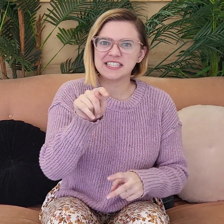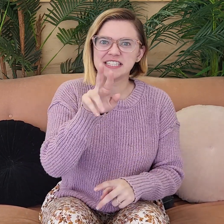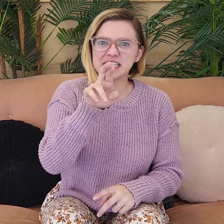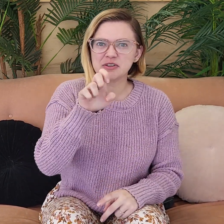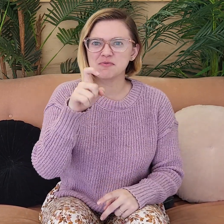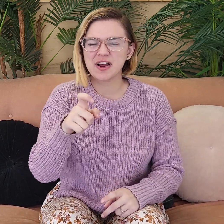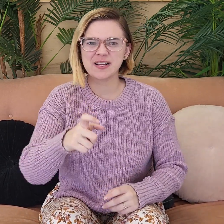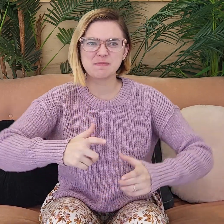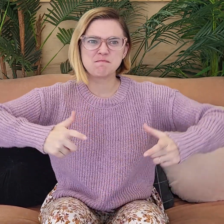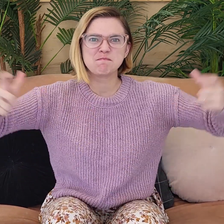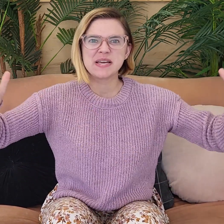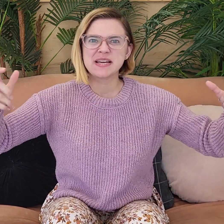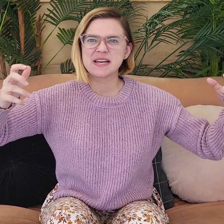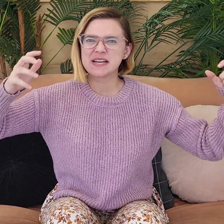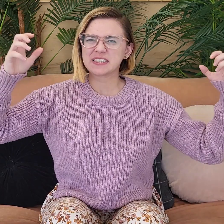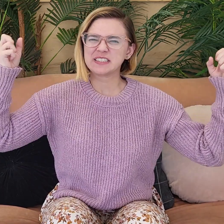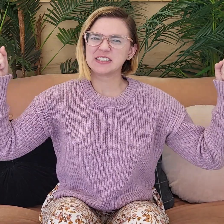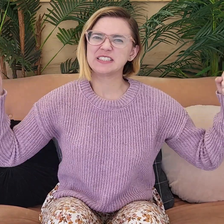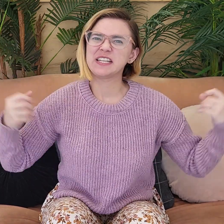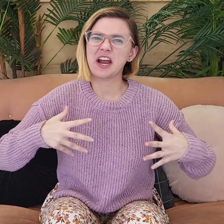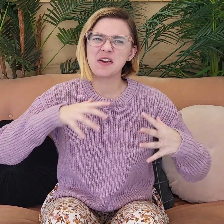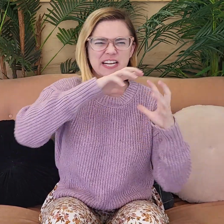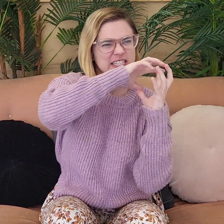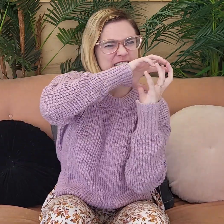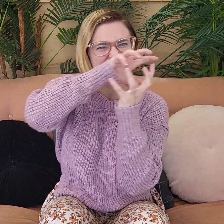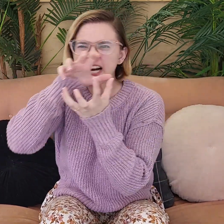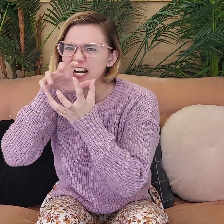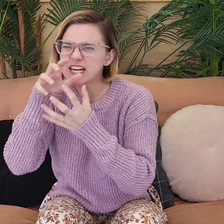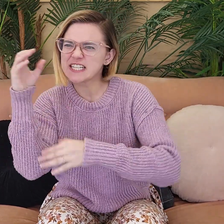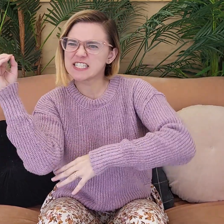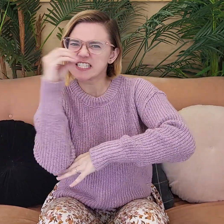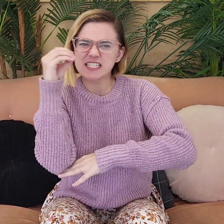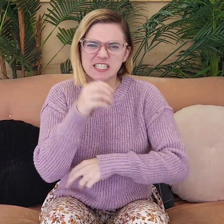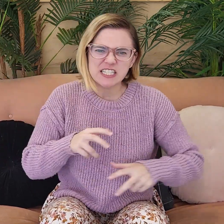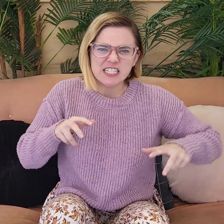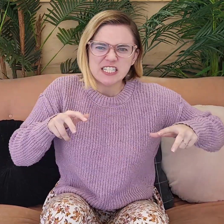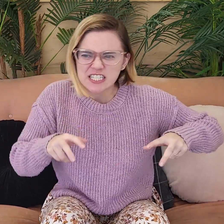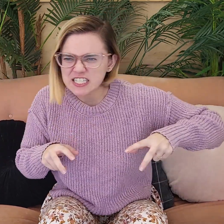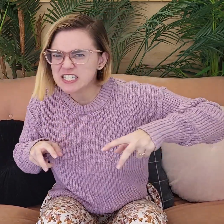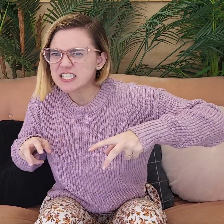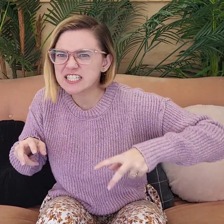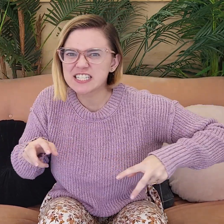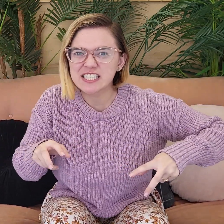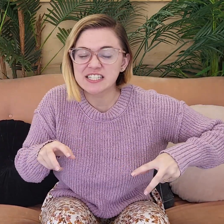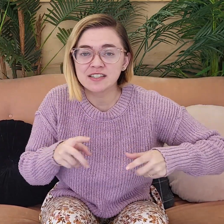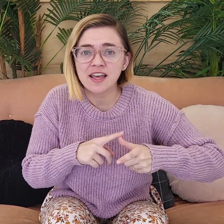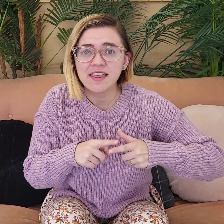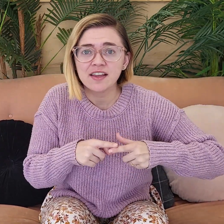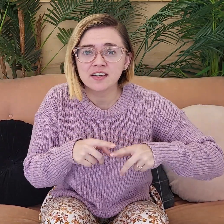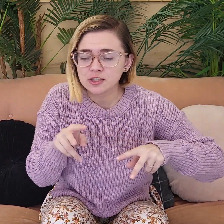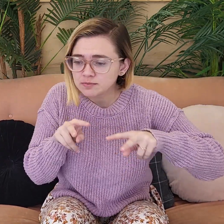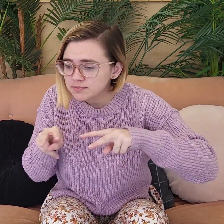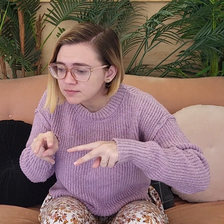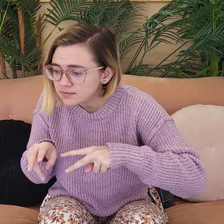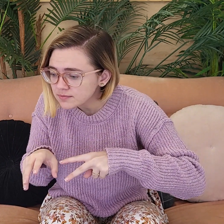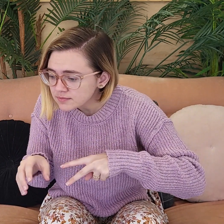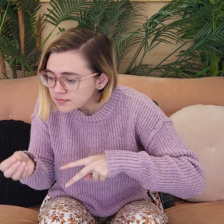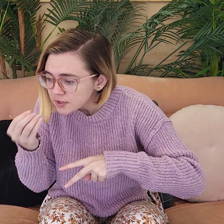Of the T Rex as this massive terrifying teeth gnashing creature. And